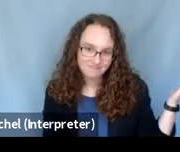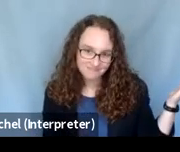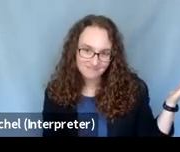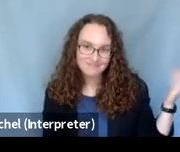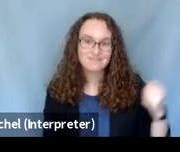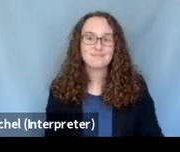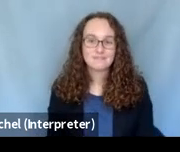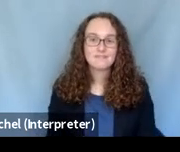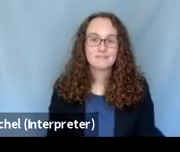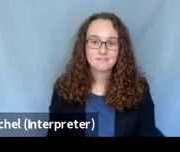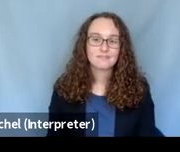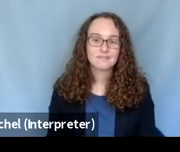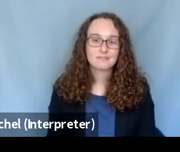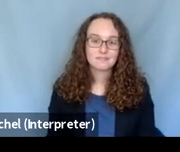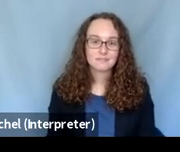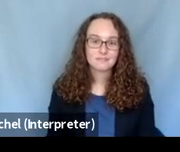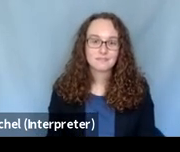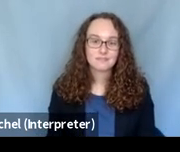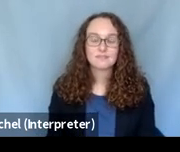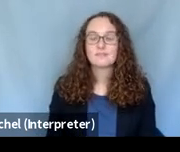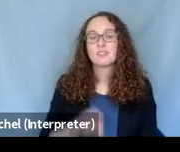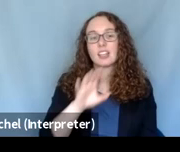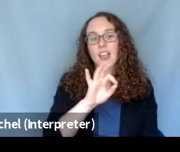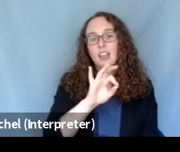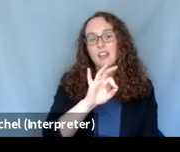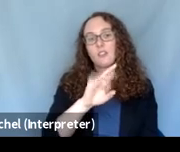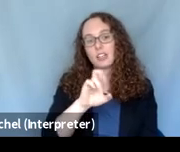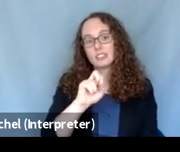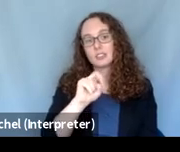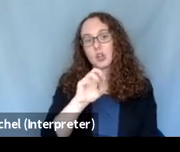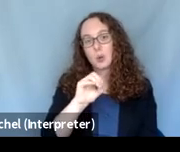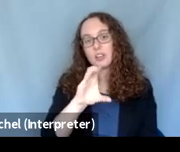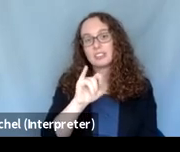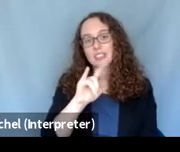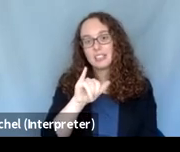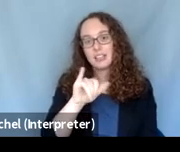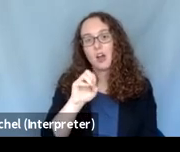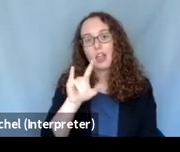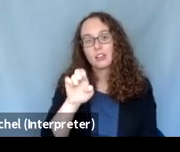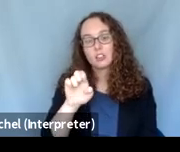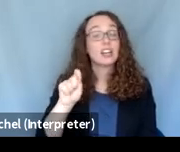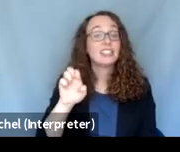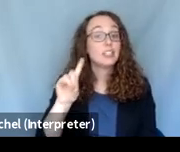fresnocitycollege.edu/CEC